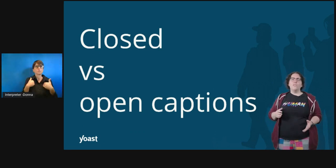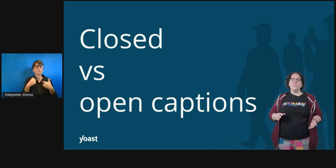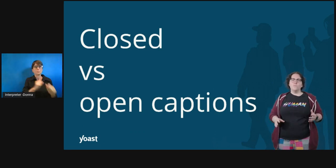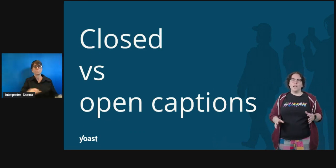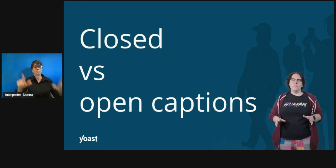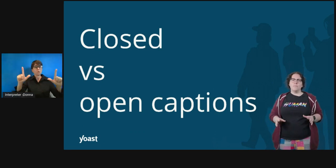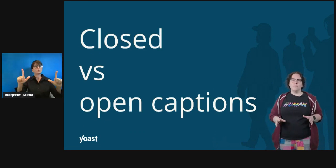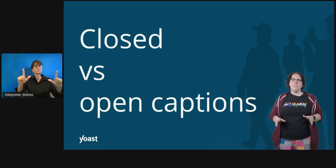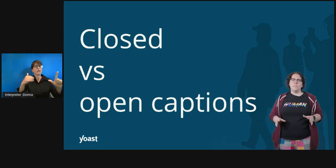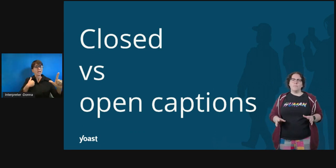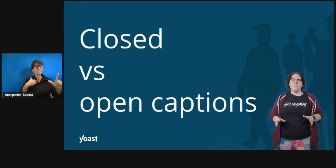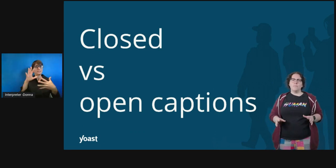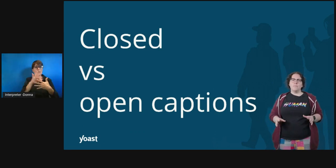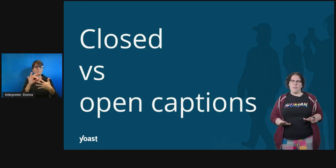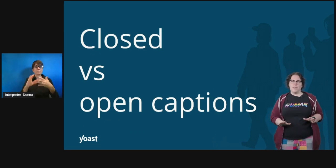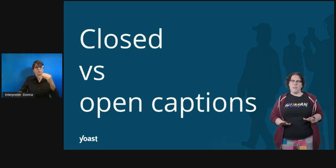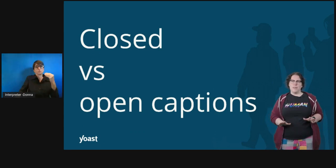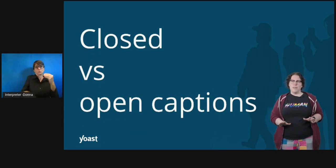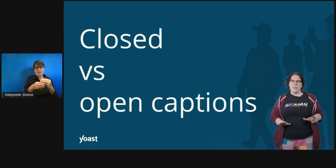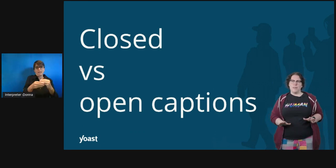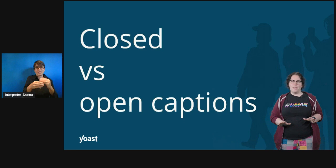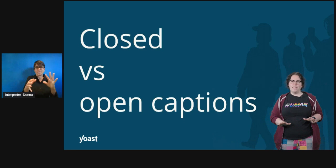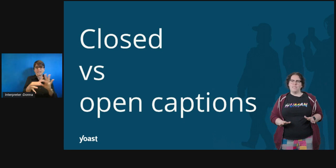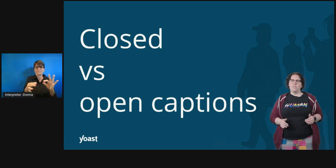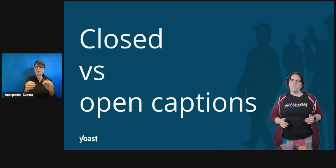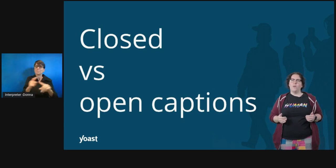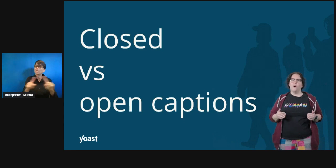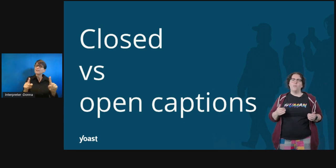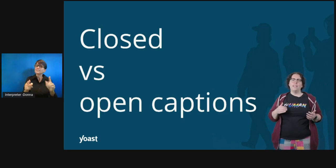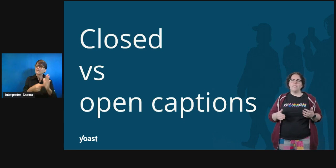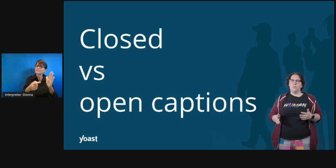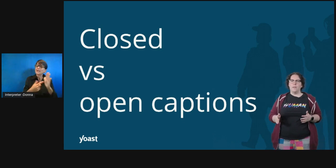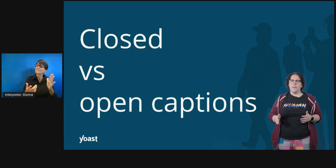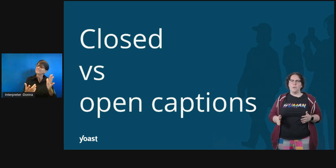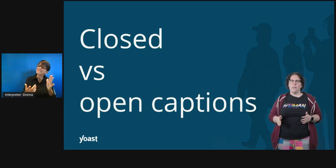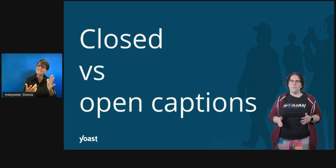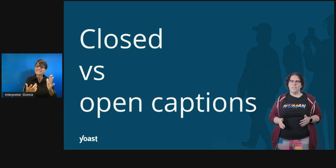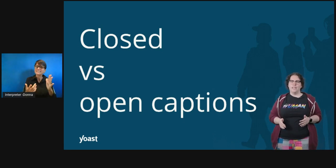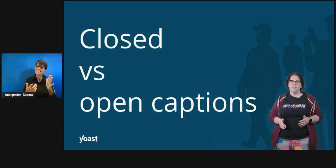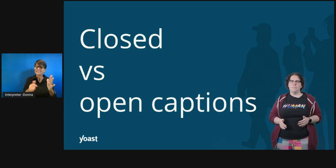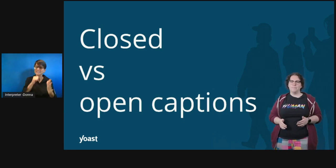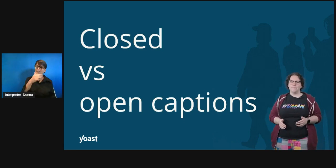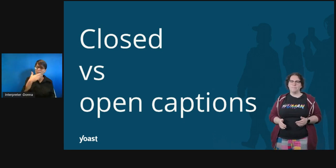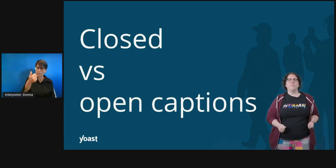Though sometimes they are not formatted the best. Let's do a bit of a quick rundown.